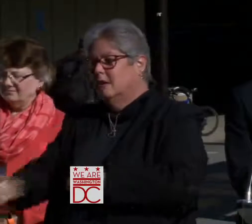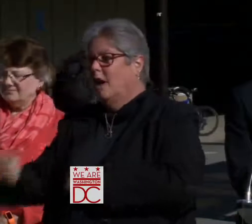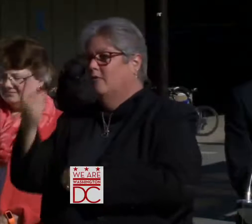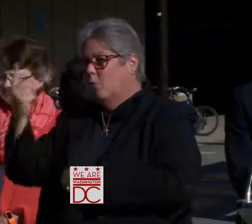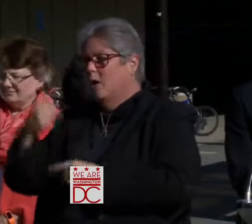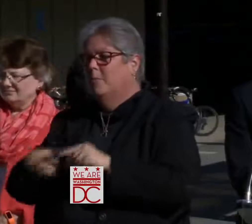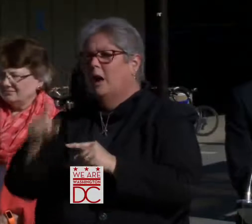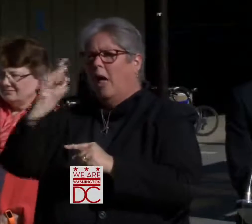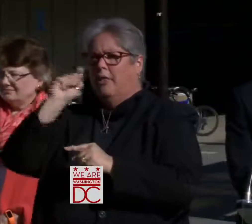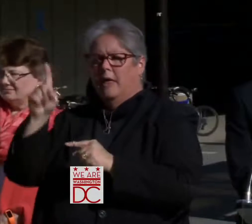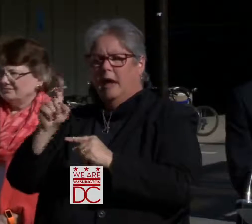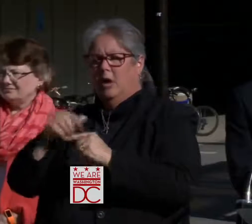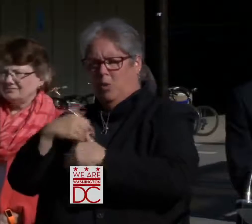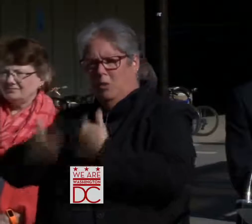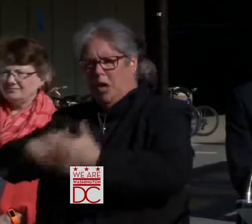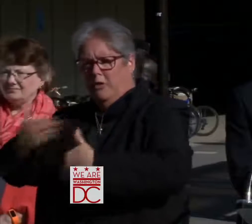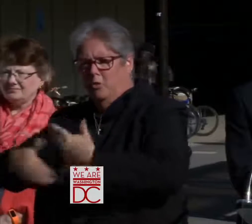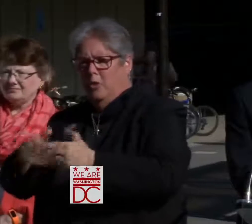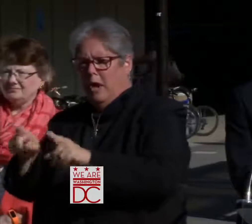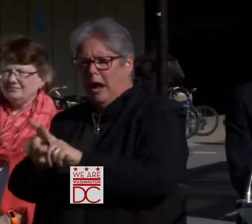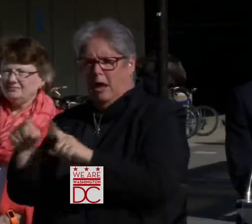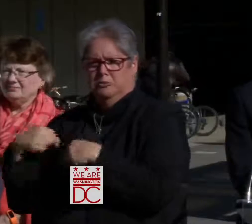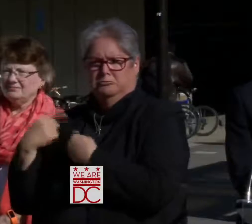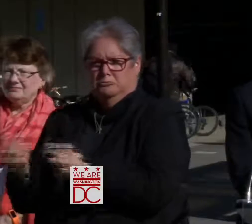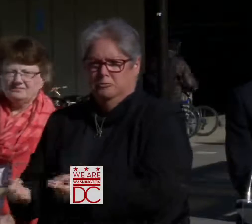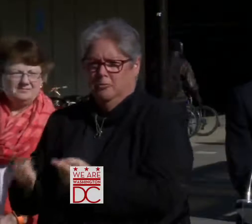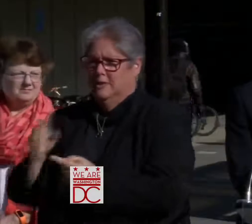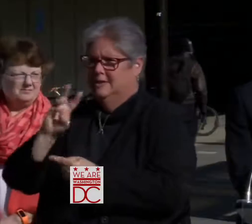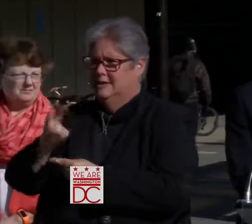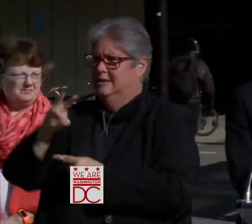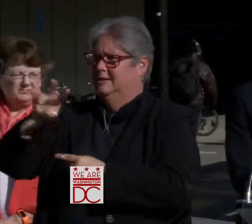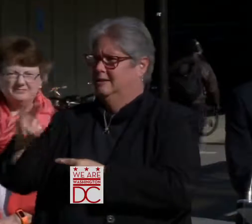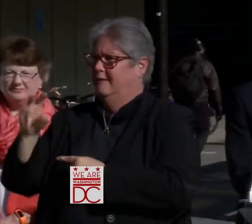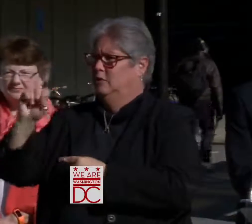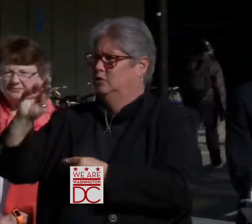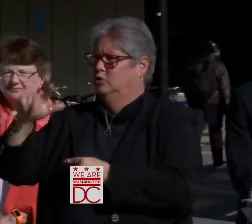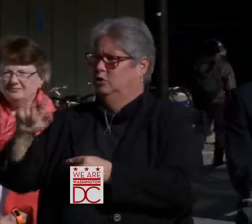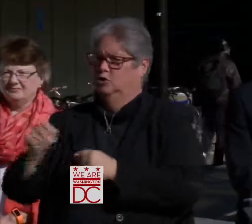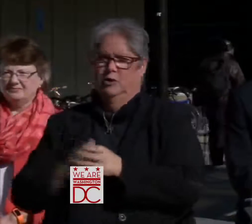BUT I THINK WE GET THROUGH THIS AS WE HAVE ON THE 6 -- SURGE 6